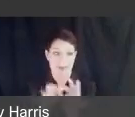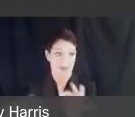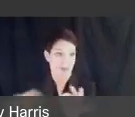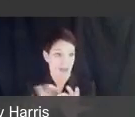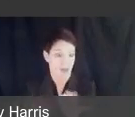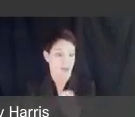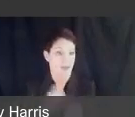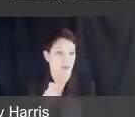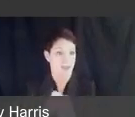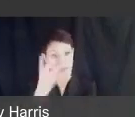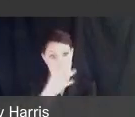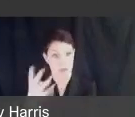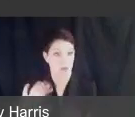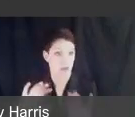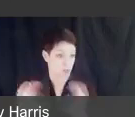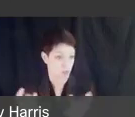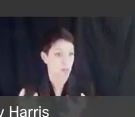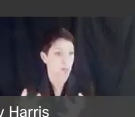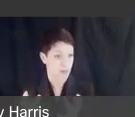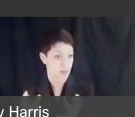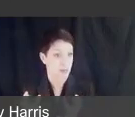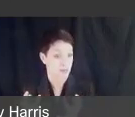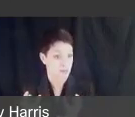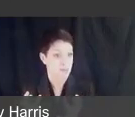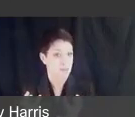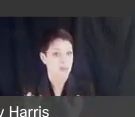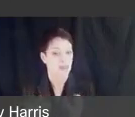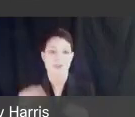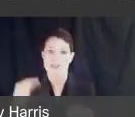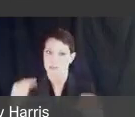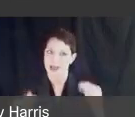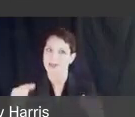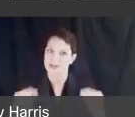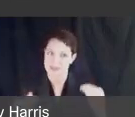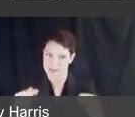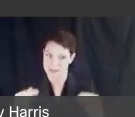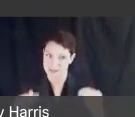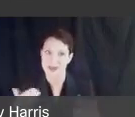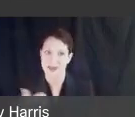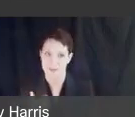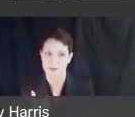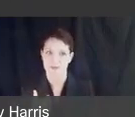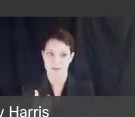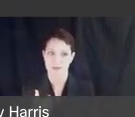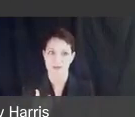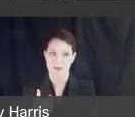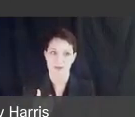members of our community, so there's a balancing act there and that is why we have these plans in